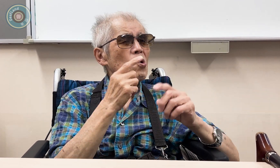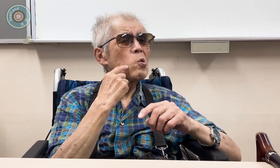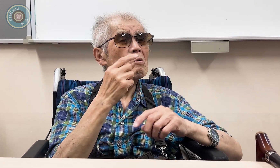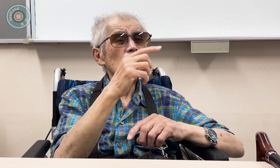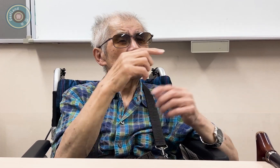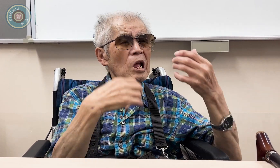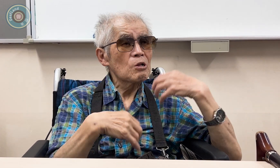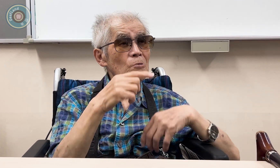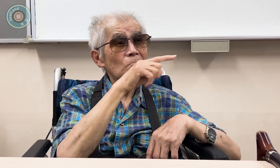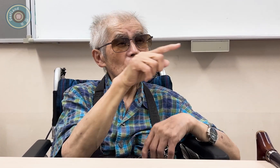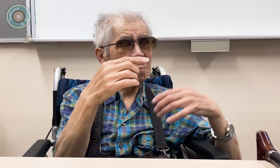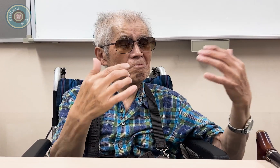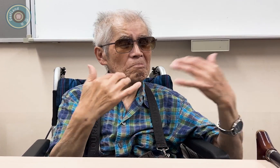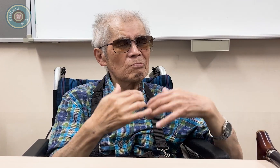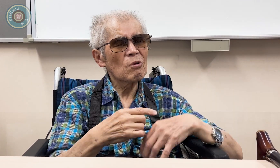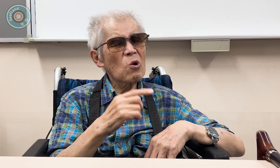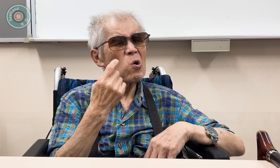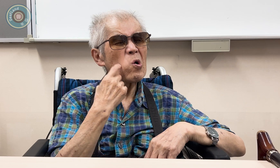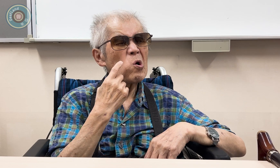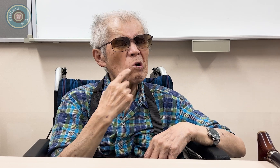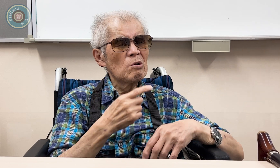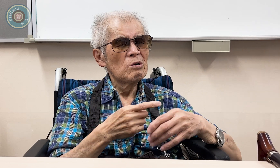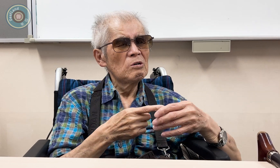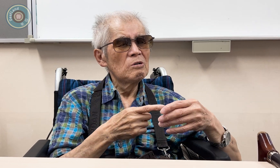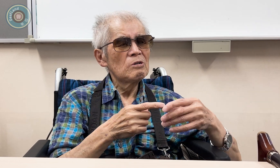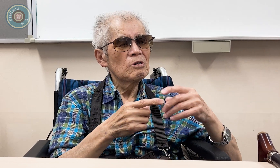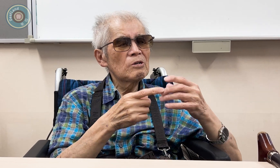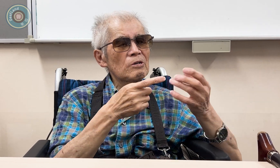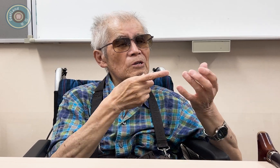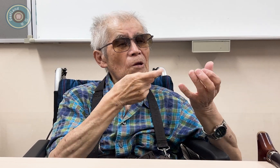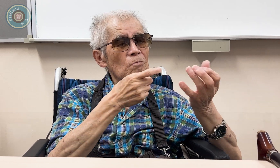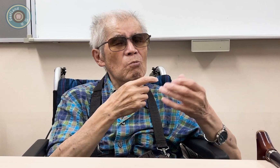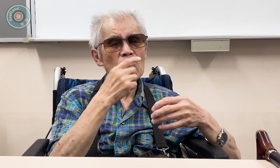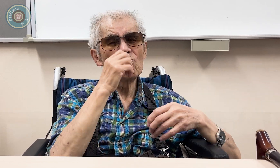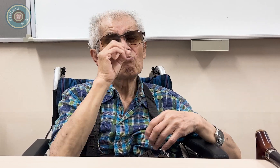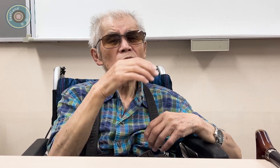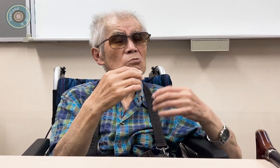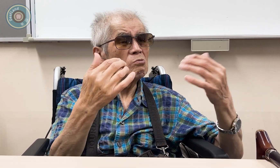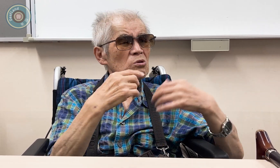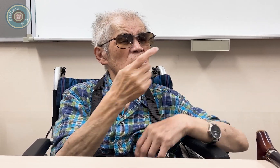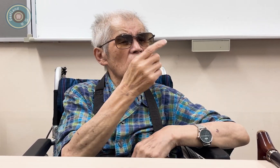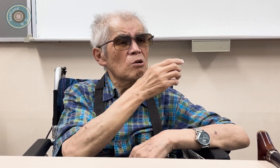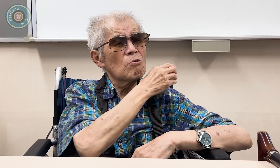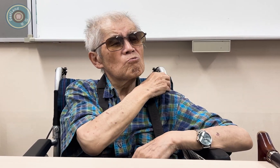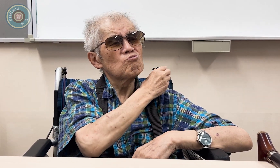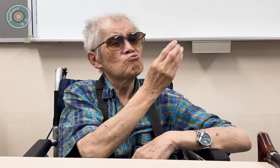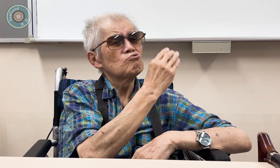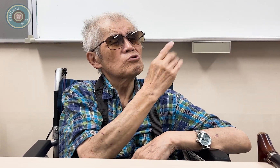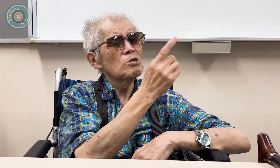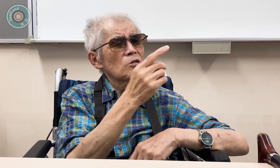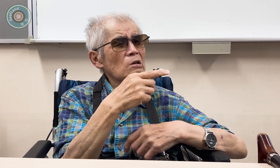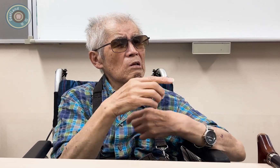I lied about the scar on my shoulder, too